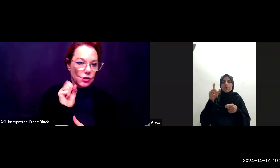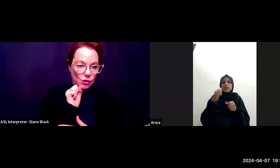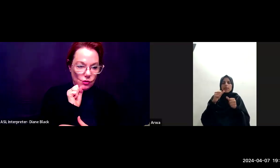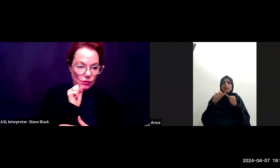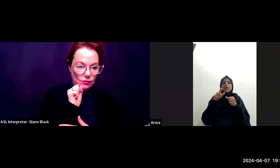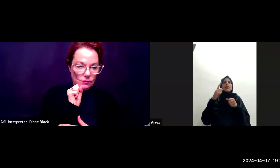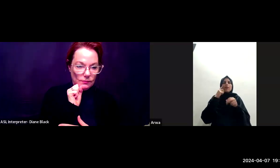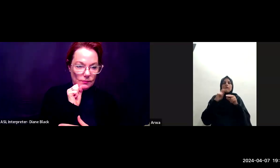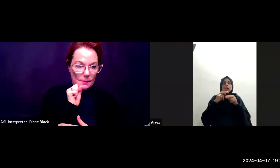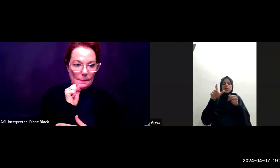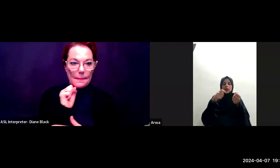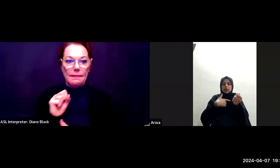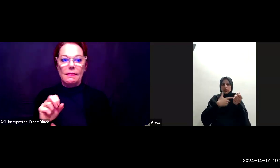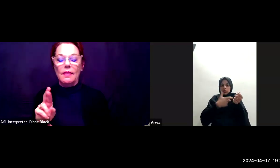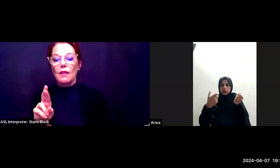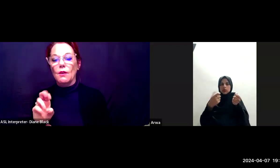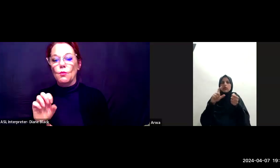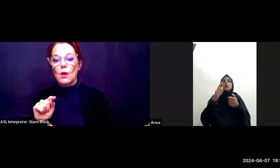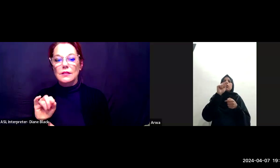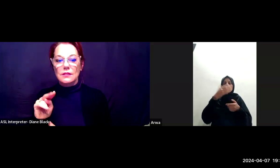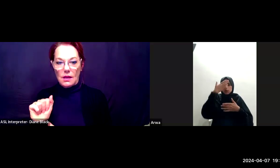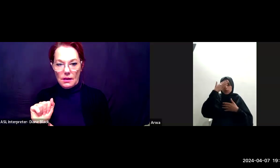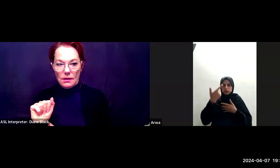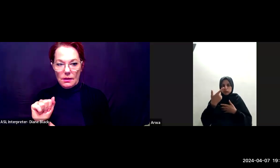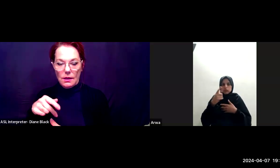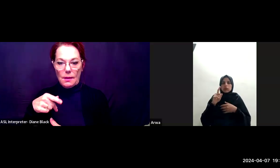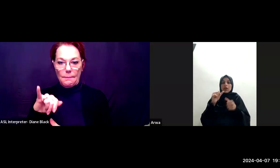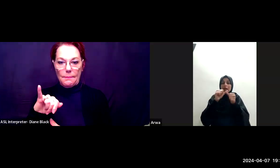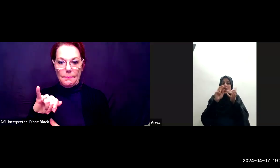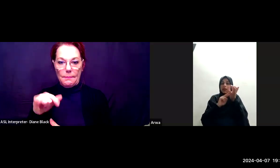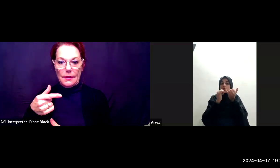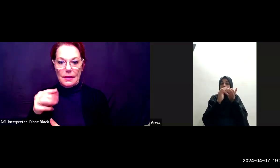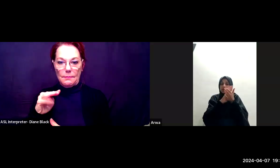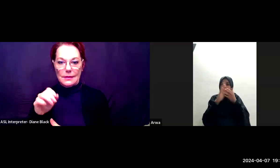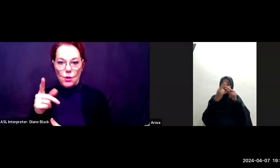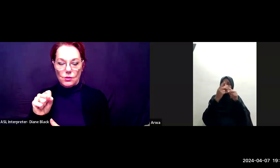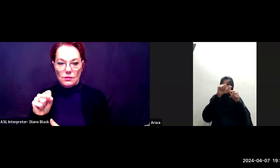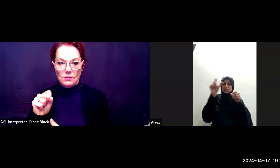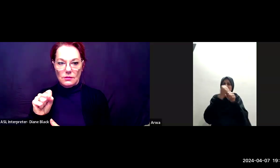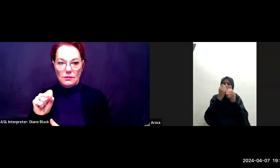which affects the retina alone. But Usher syndrome is a condition that affects not only the retina